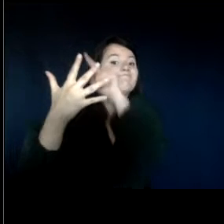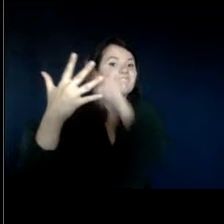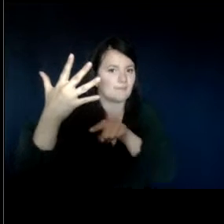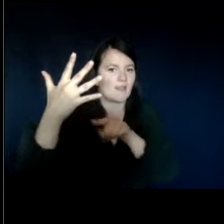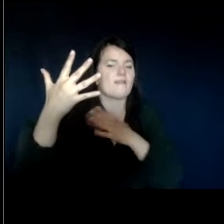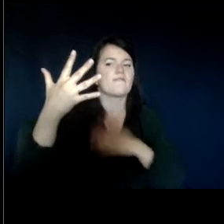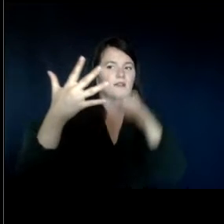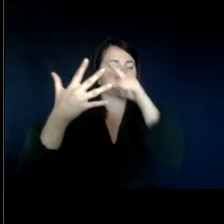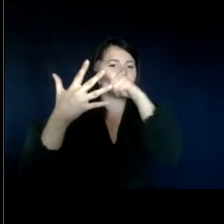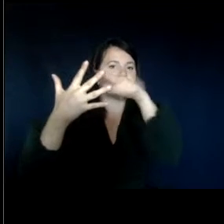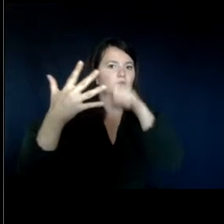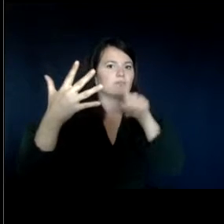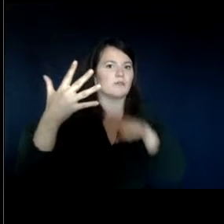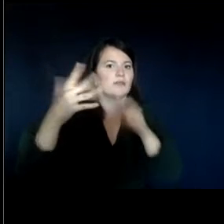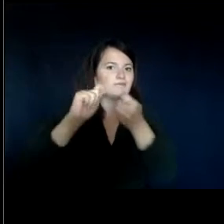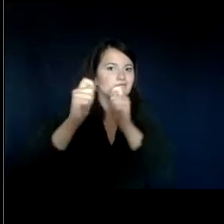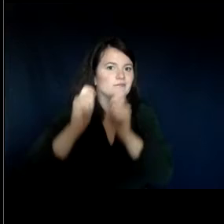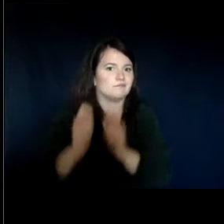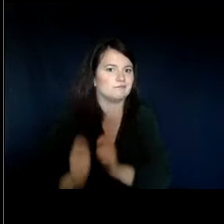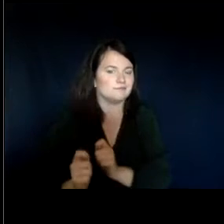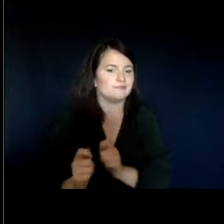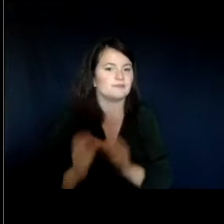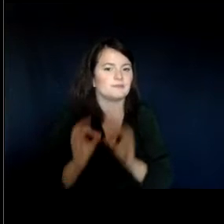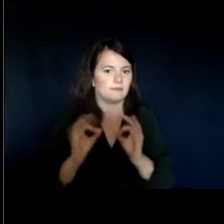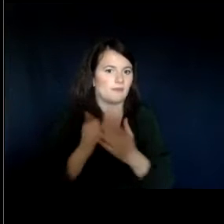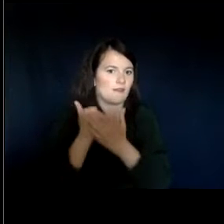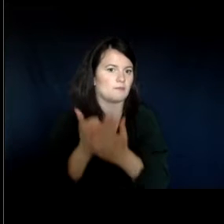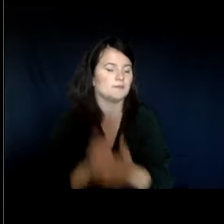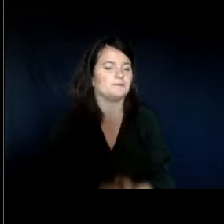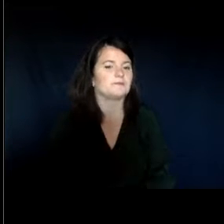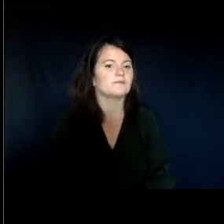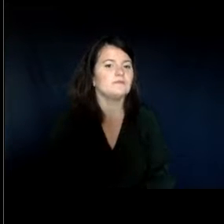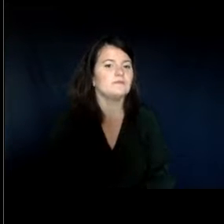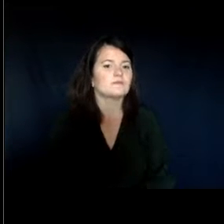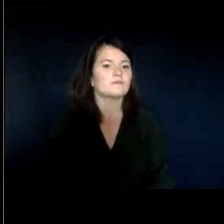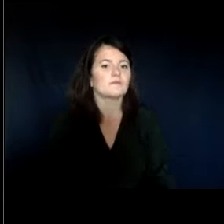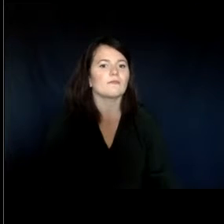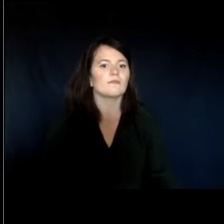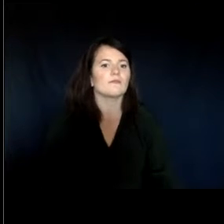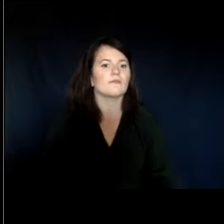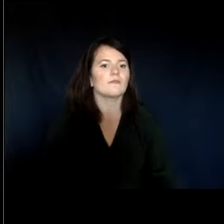This will be al an initiative that will be key